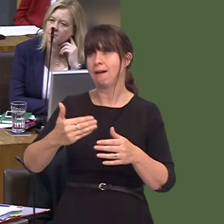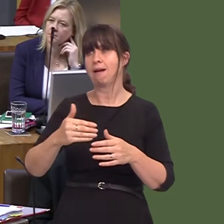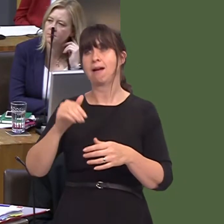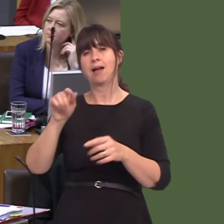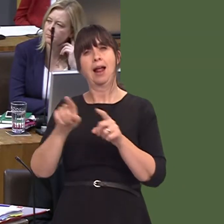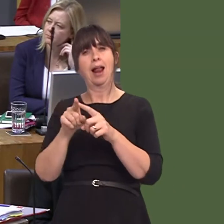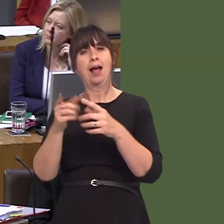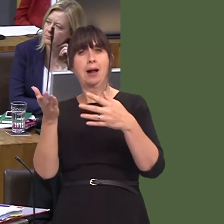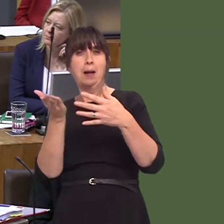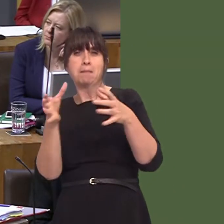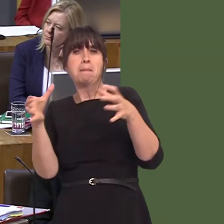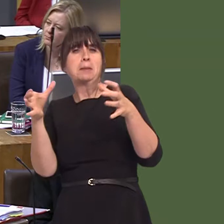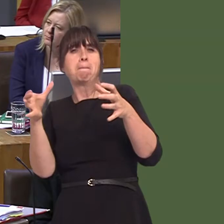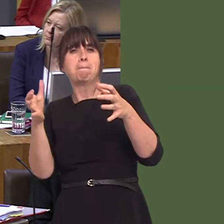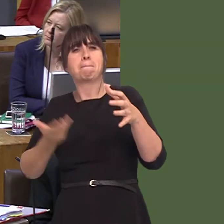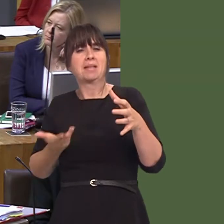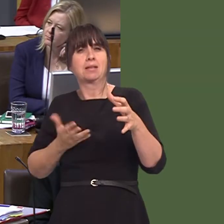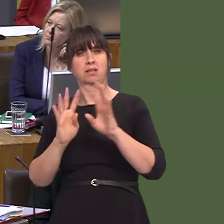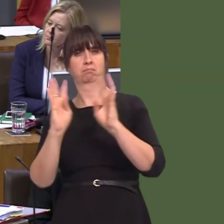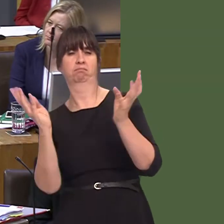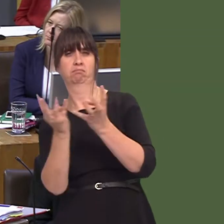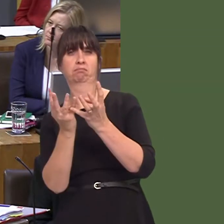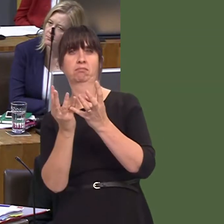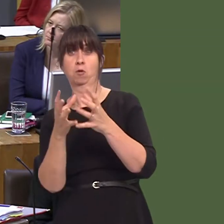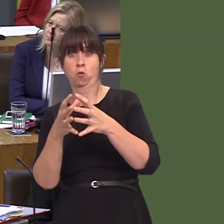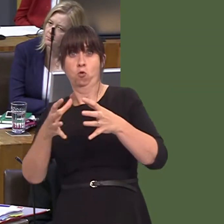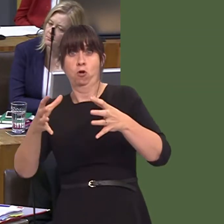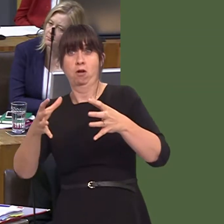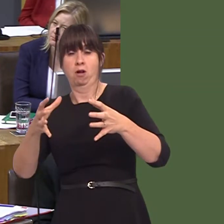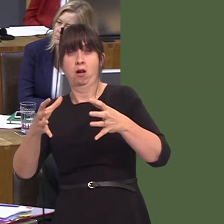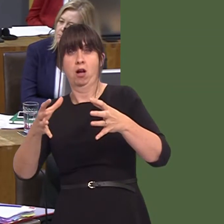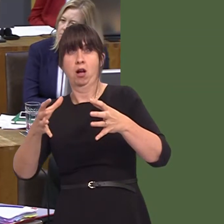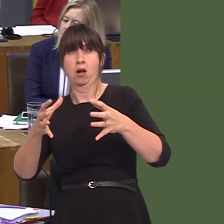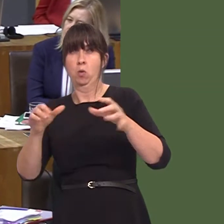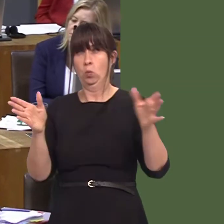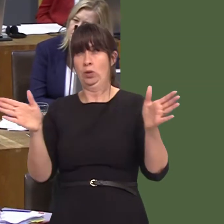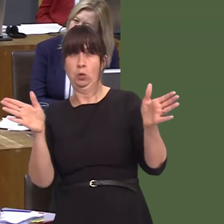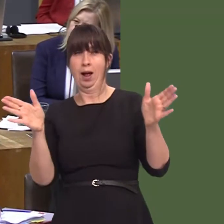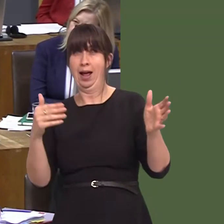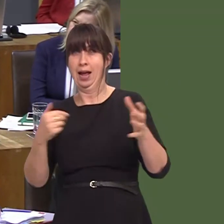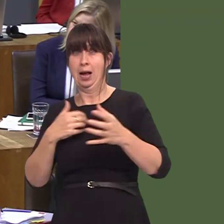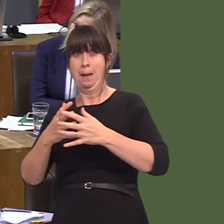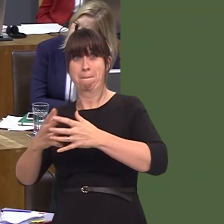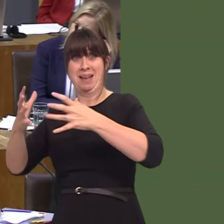as the Mittelstand businesses, the owners tended to sell rather than grow. Itís a problem weíve had for years.